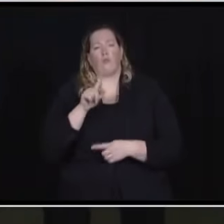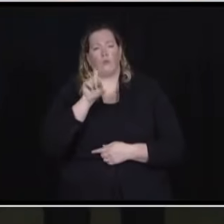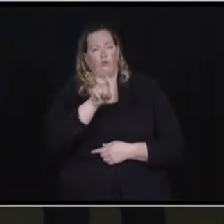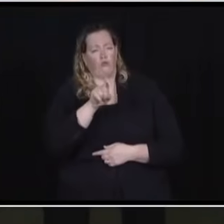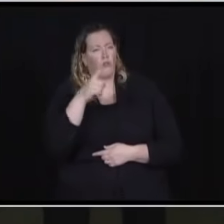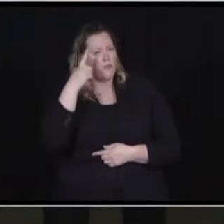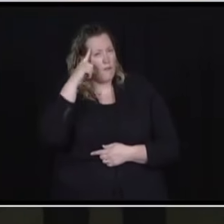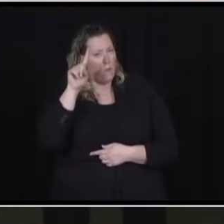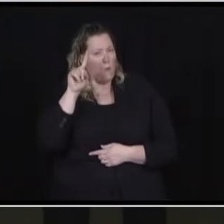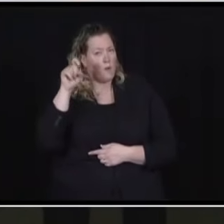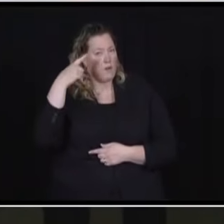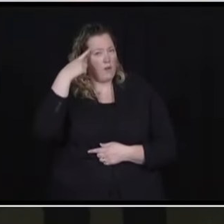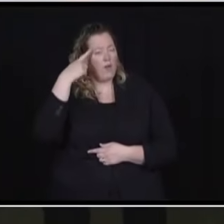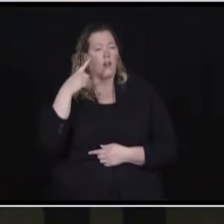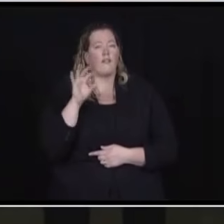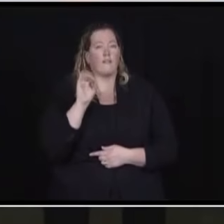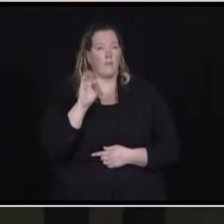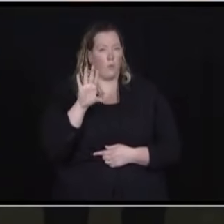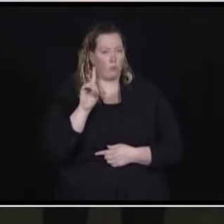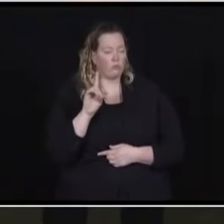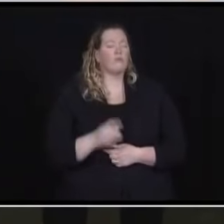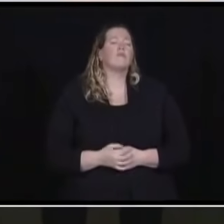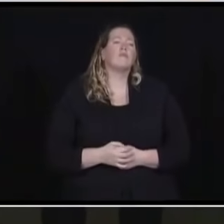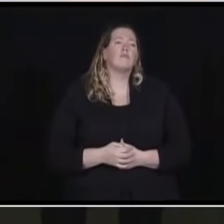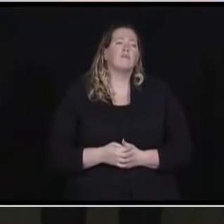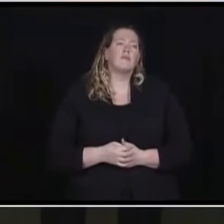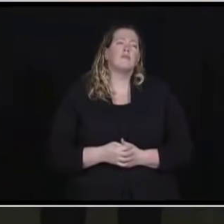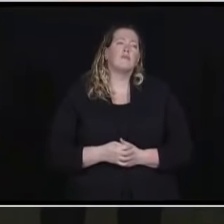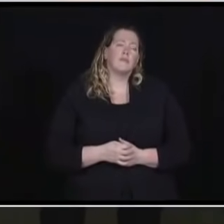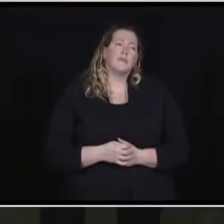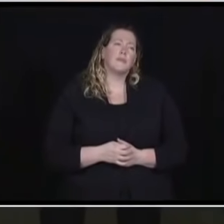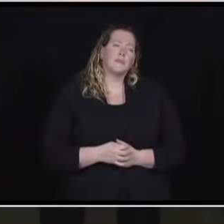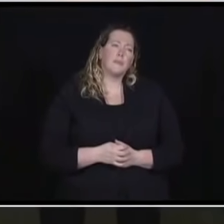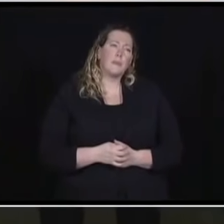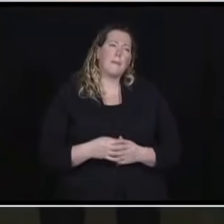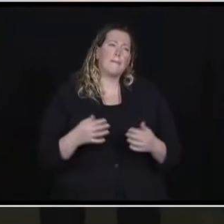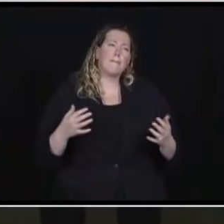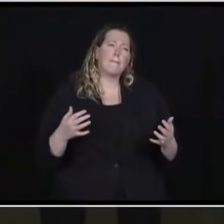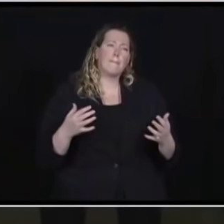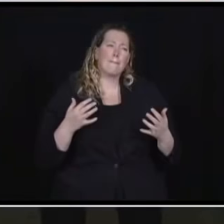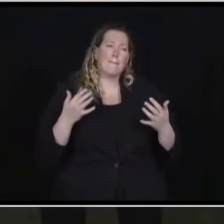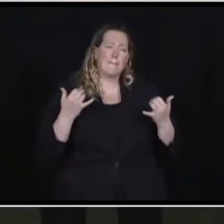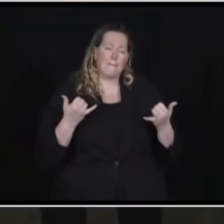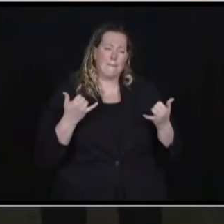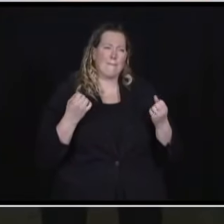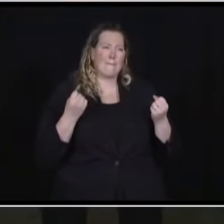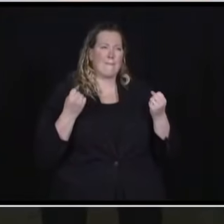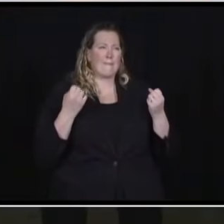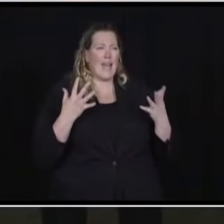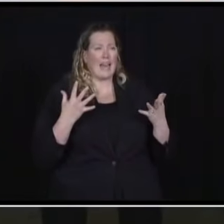this is a job that spans every single person in the province and we want to be able to reach out